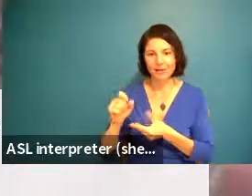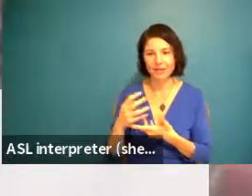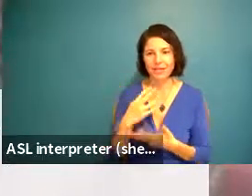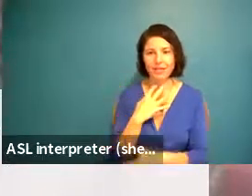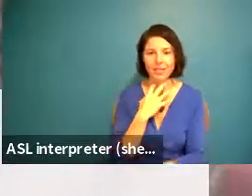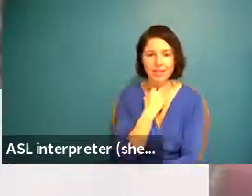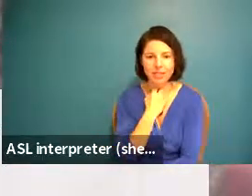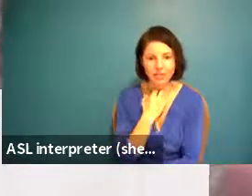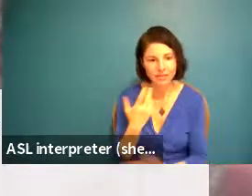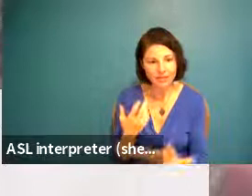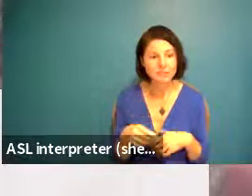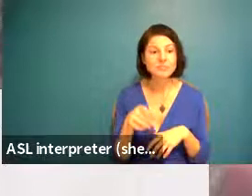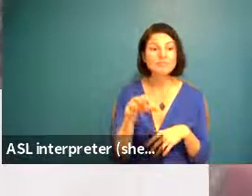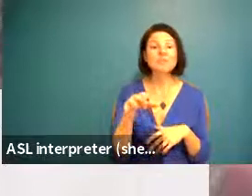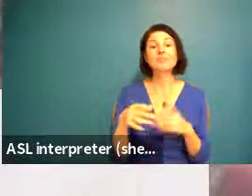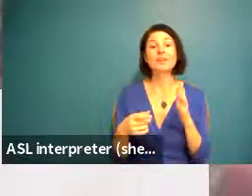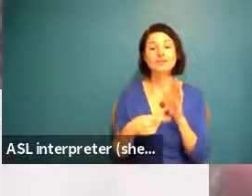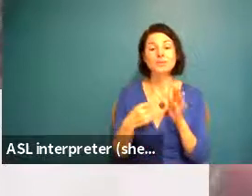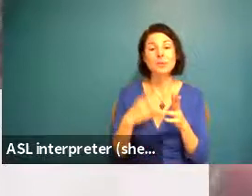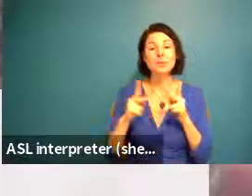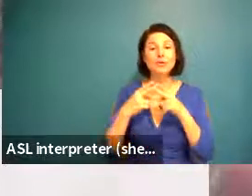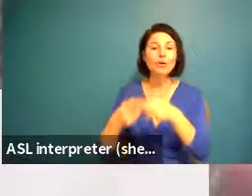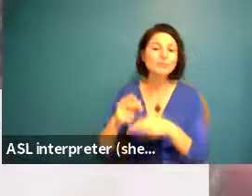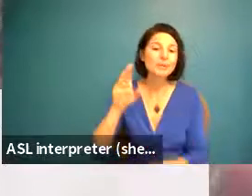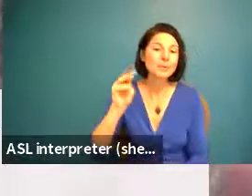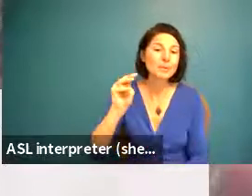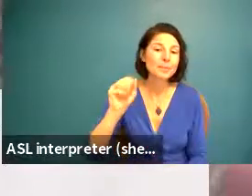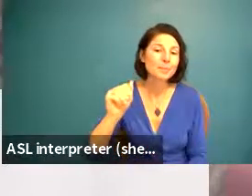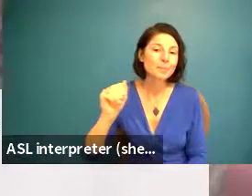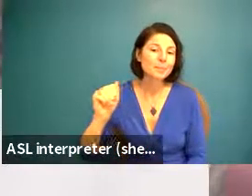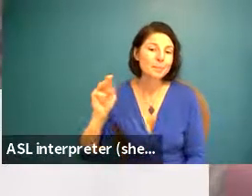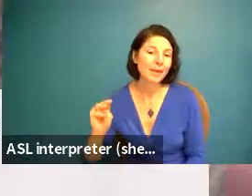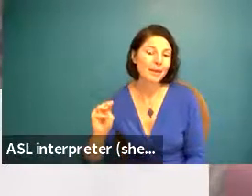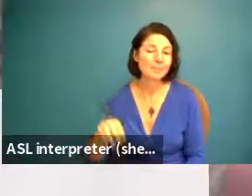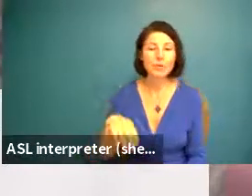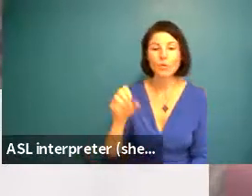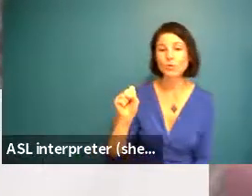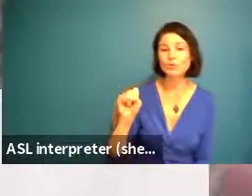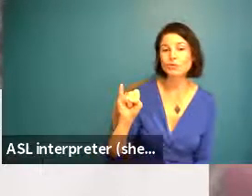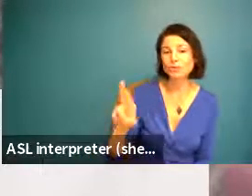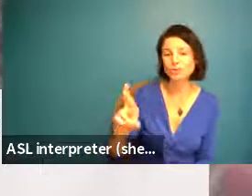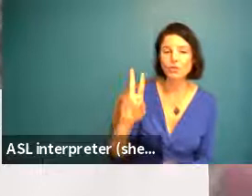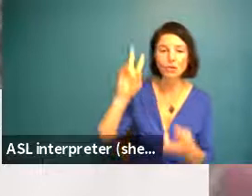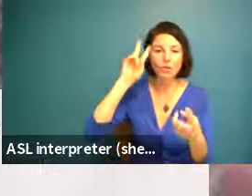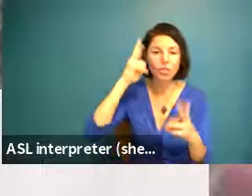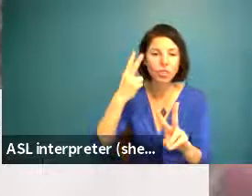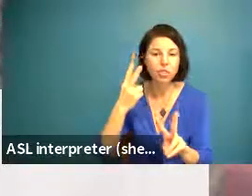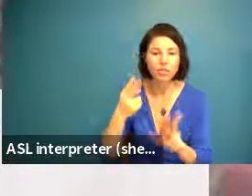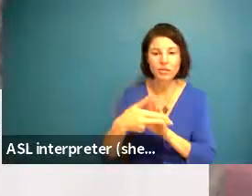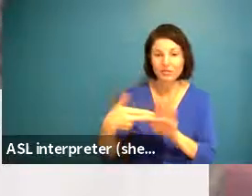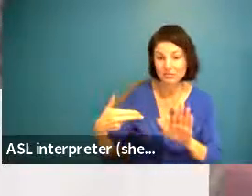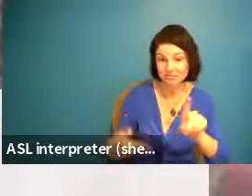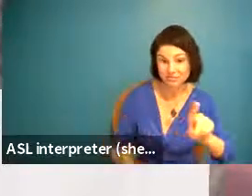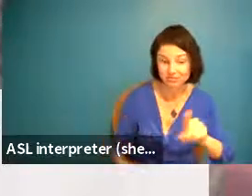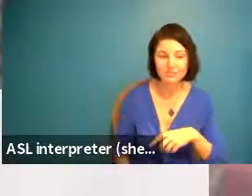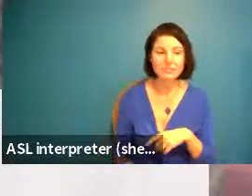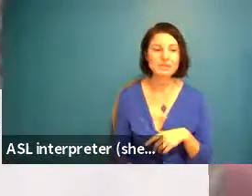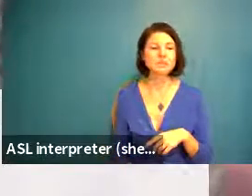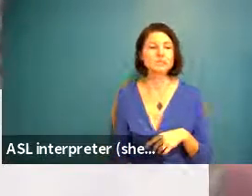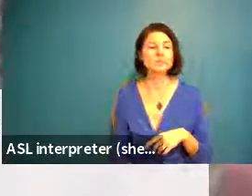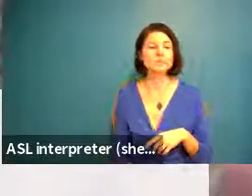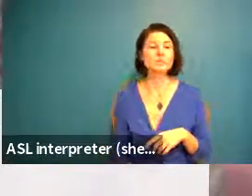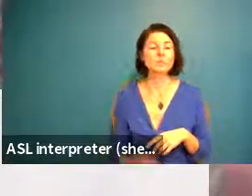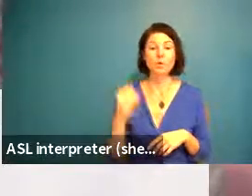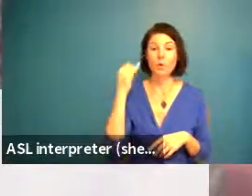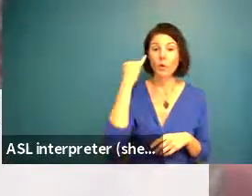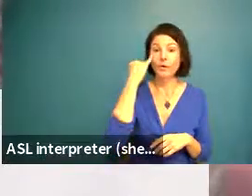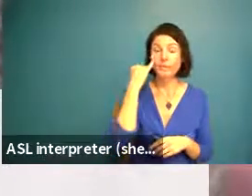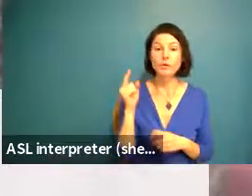Or called ma'am instead of sir or vice versa? Are you unable to change in the private changing rooms at your gym? Or at your PE,